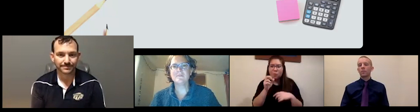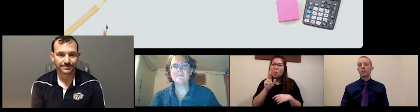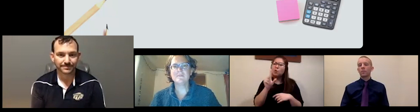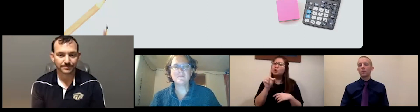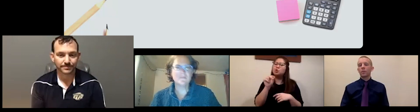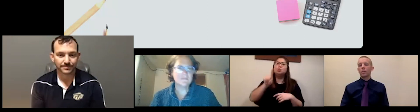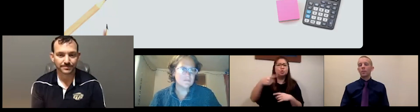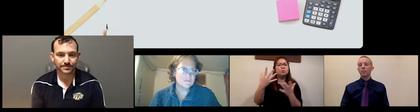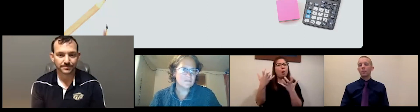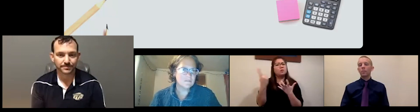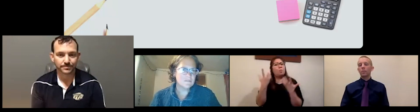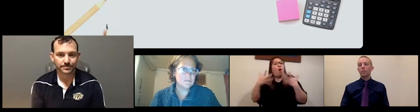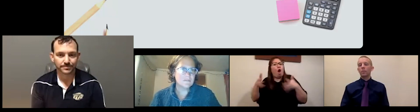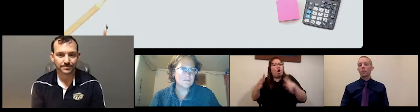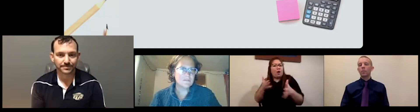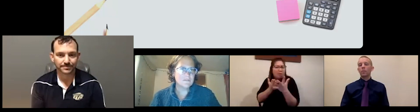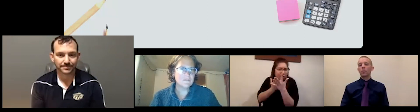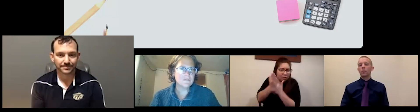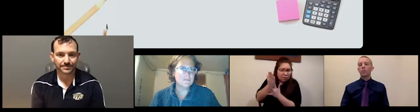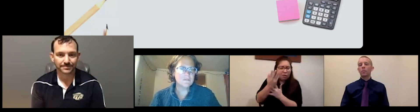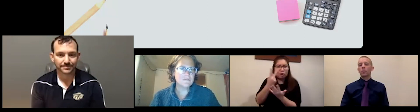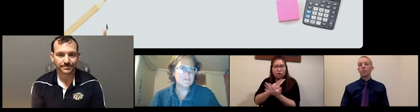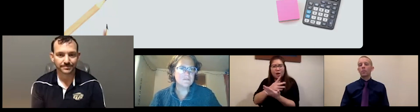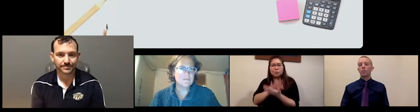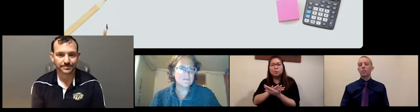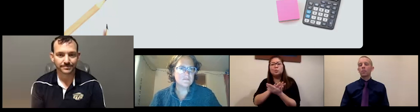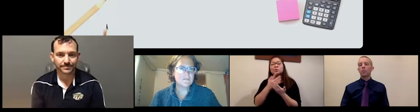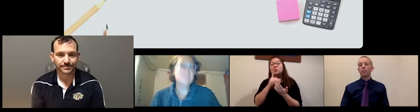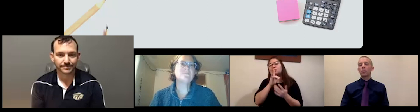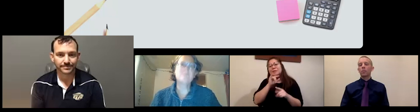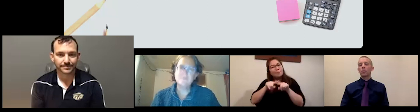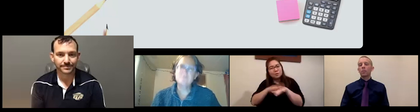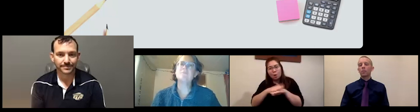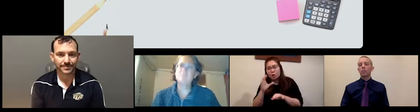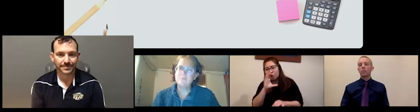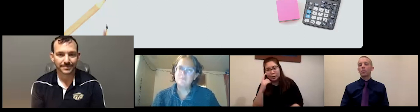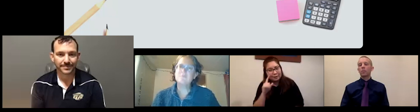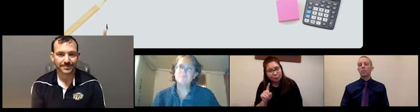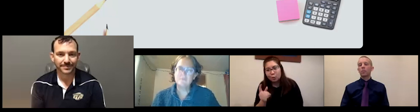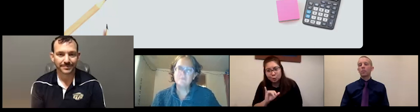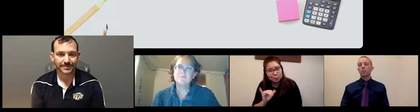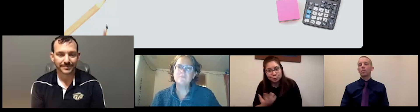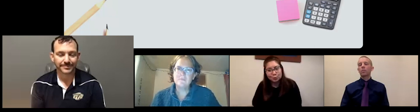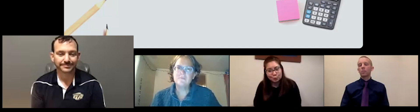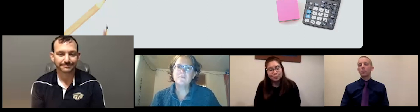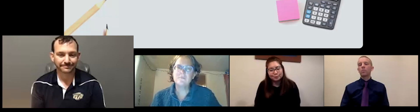do you just want someone who has already been through graduate school? Really, it depends on what you’re looking for too.